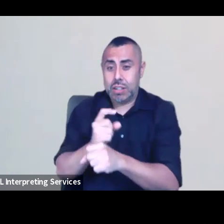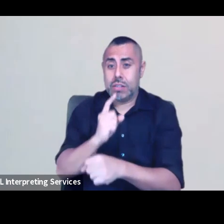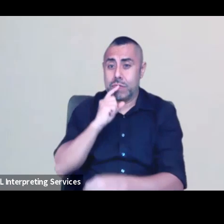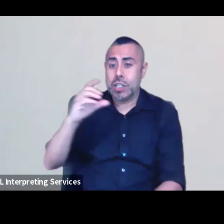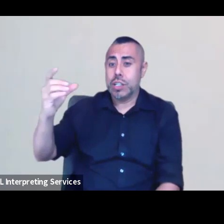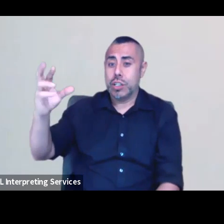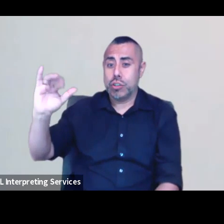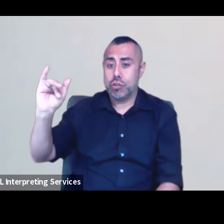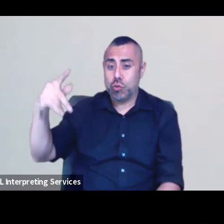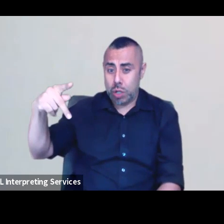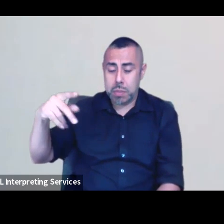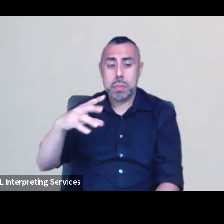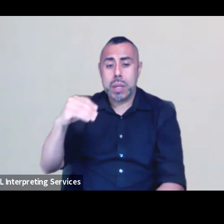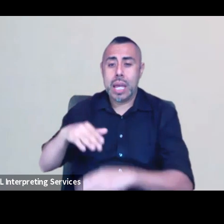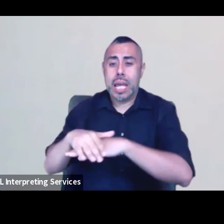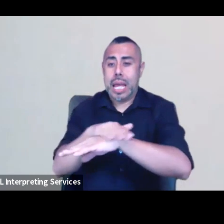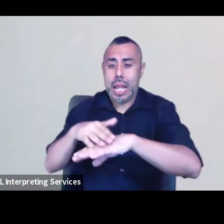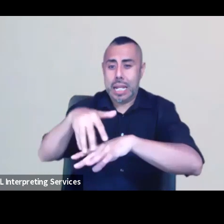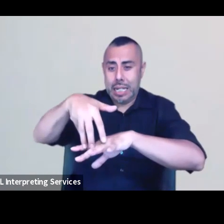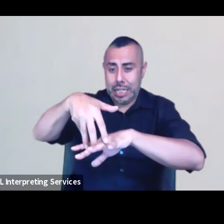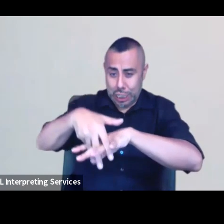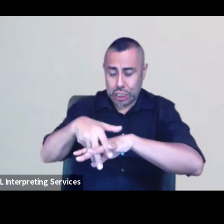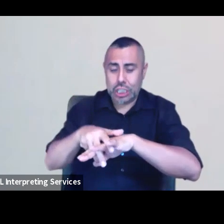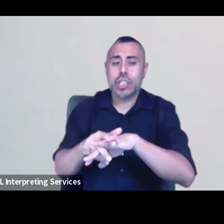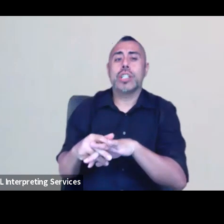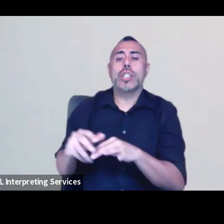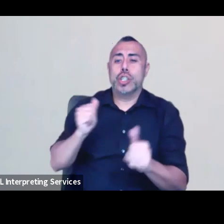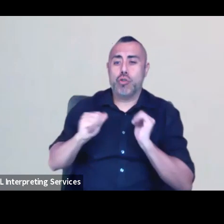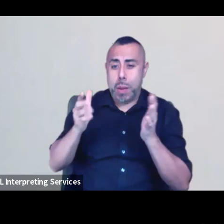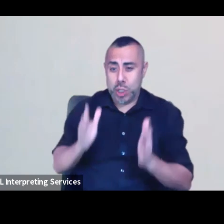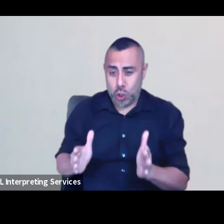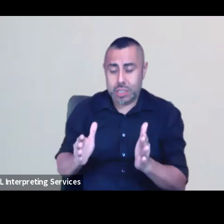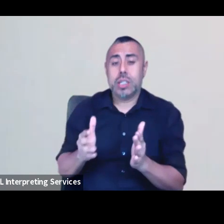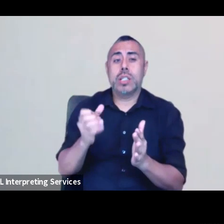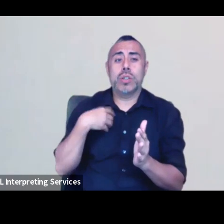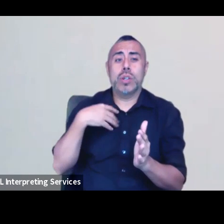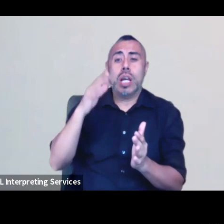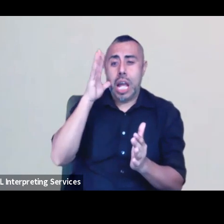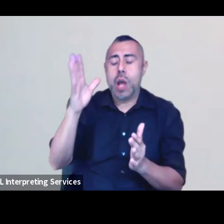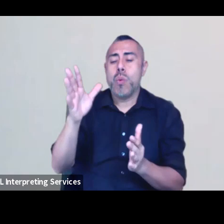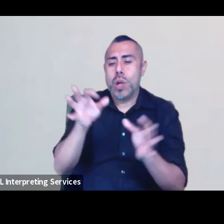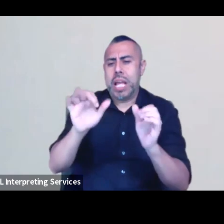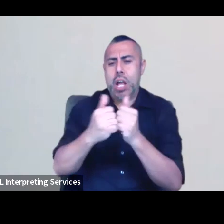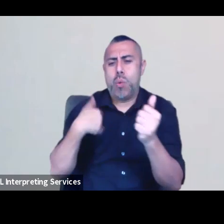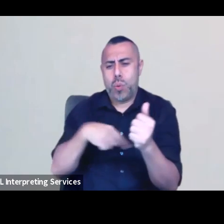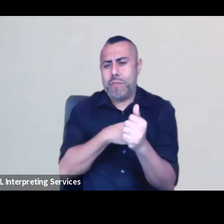I'll provide a link that will allow you to see some of the ways we've been gathering dramaturgically through video.